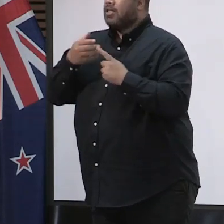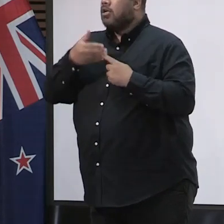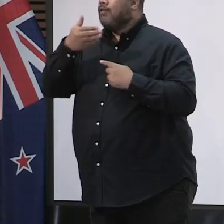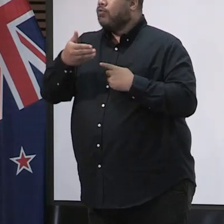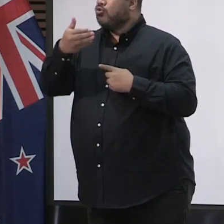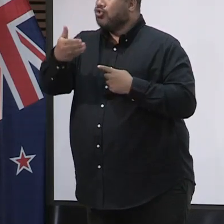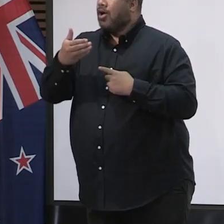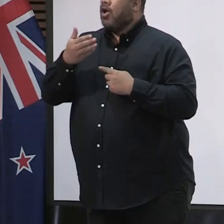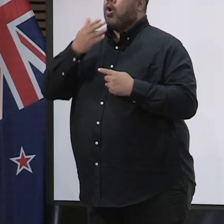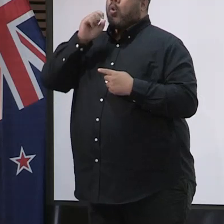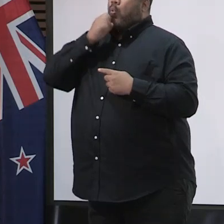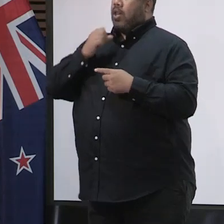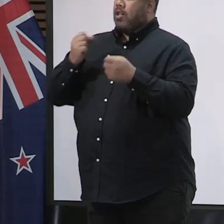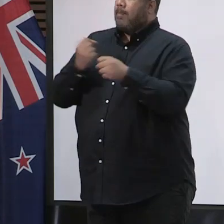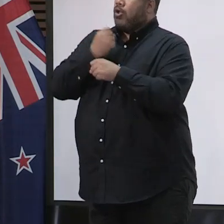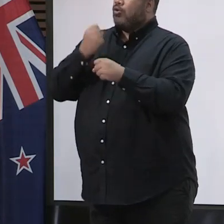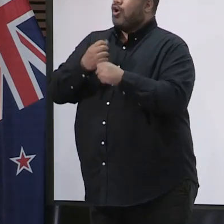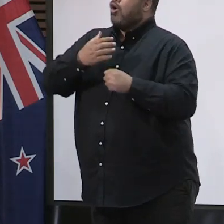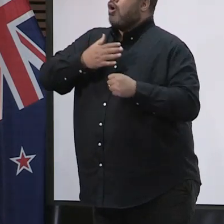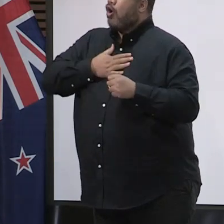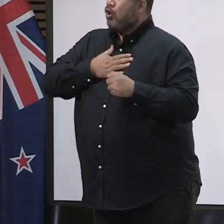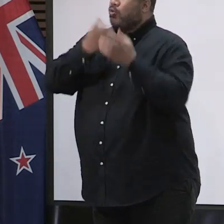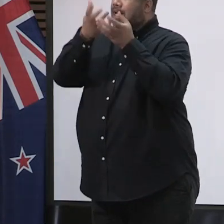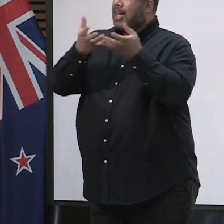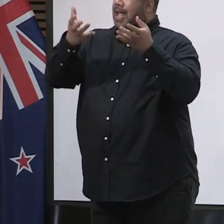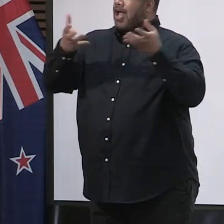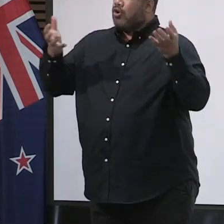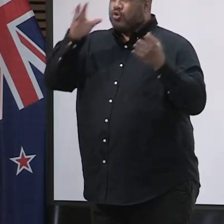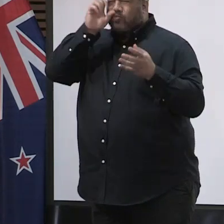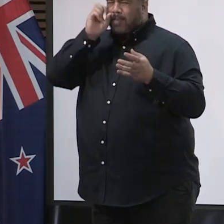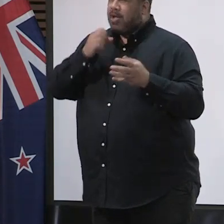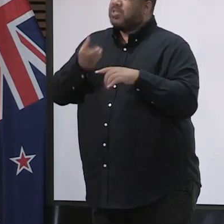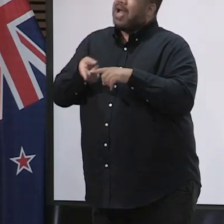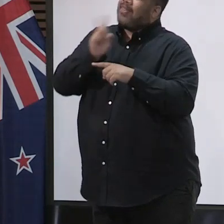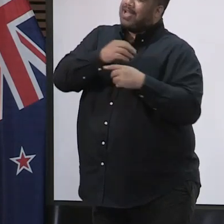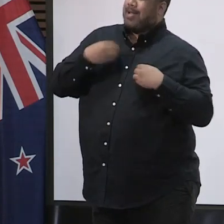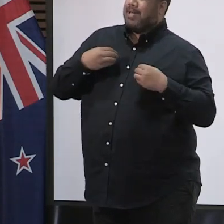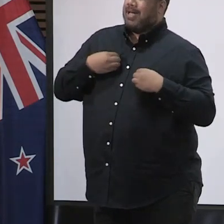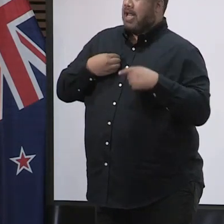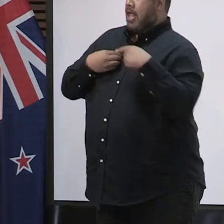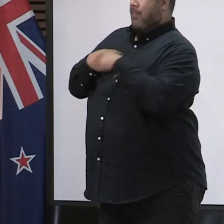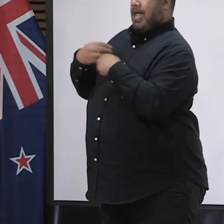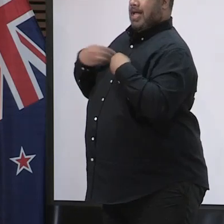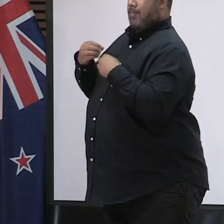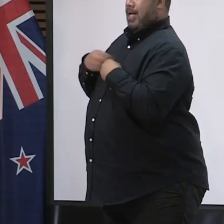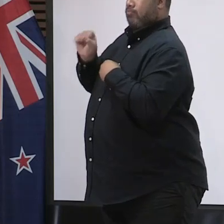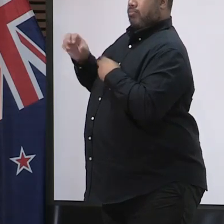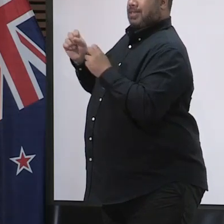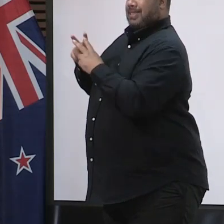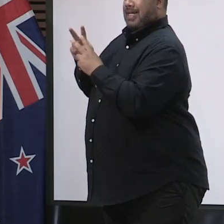intention to build a sort of a cloud based server onshore in